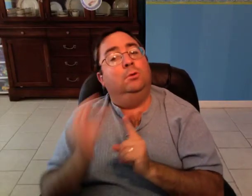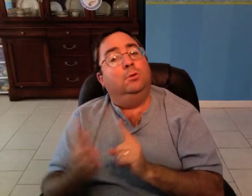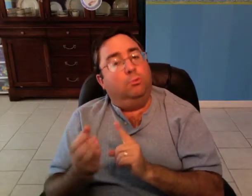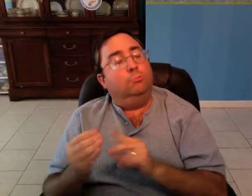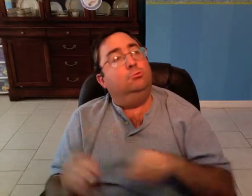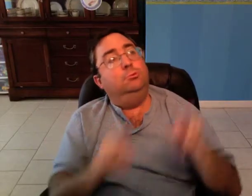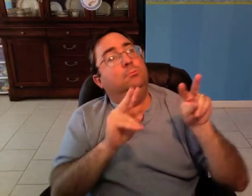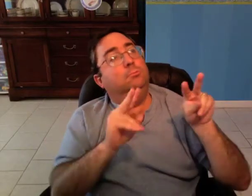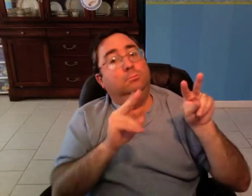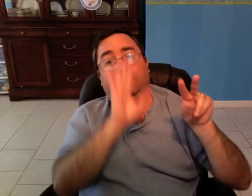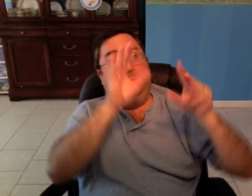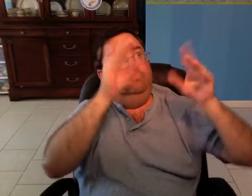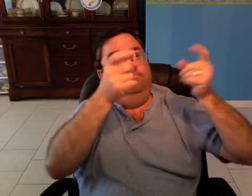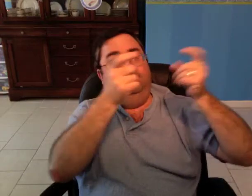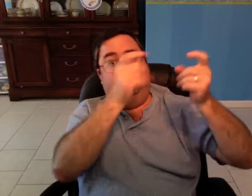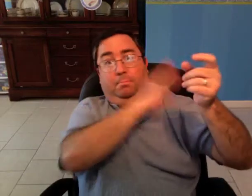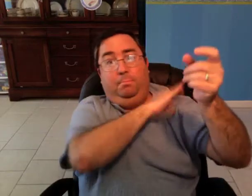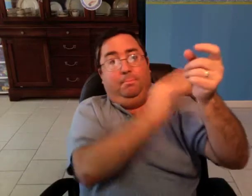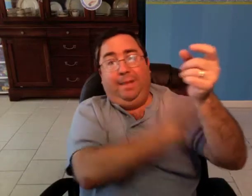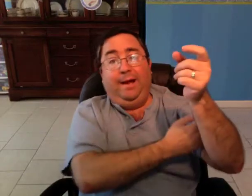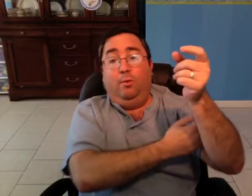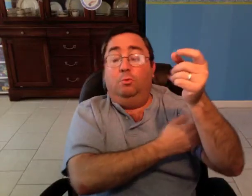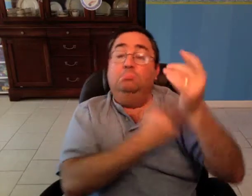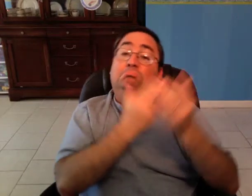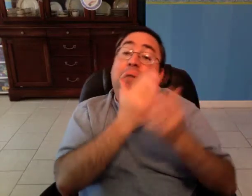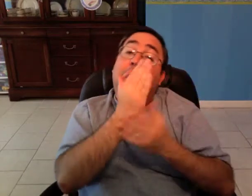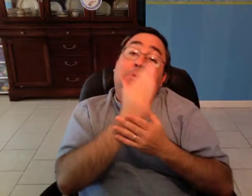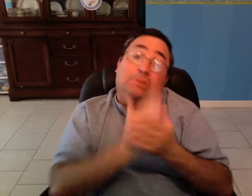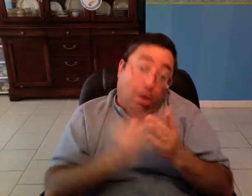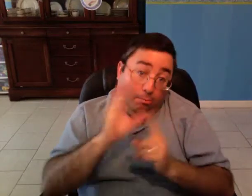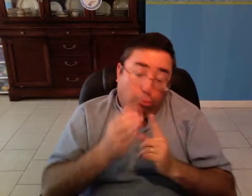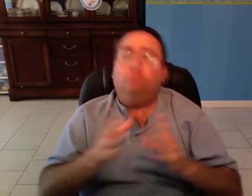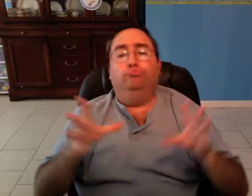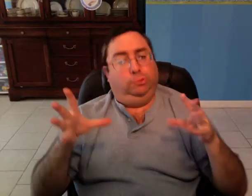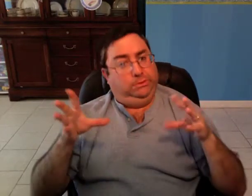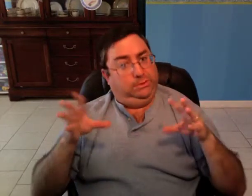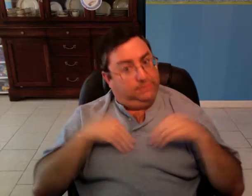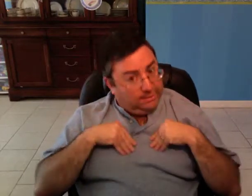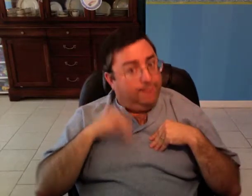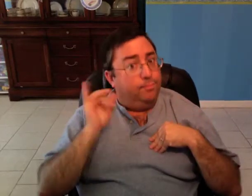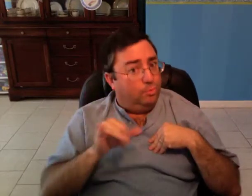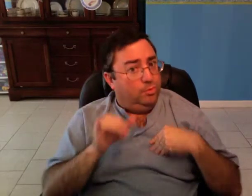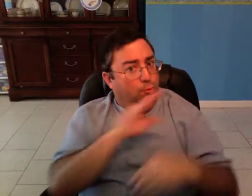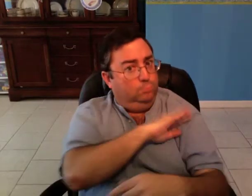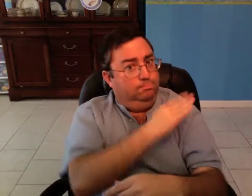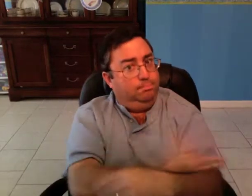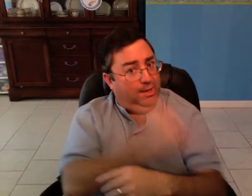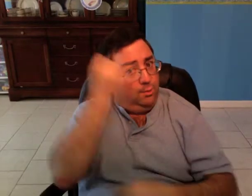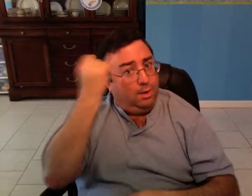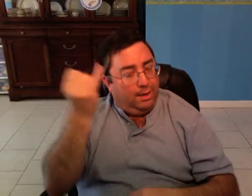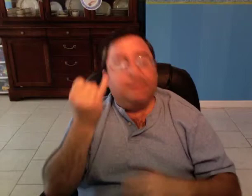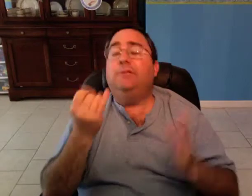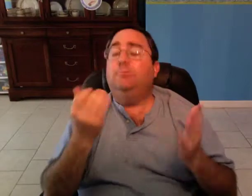and the culture will look up to those in power. Some cultures will accept the ideas of those in power,